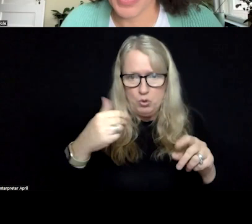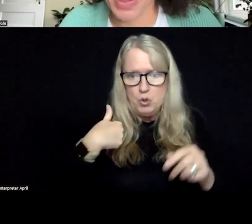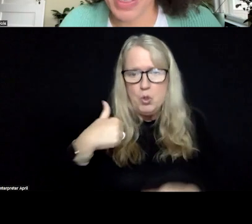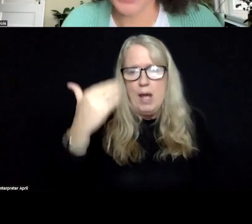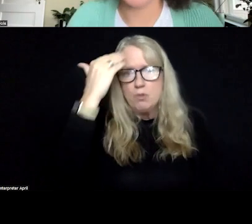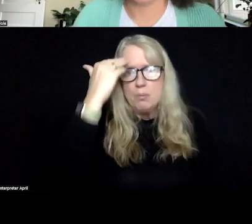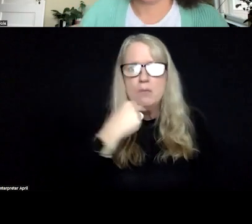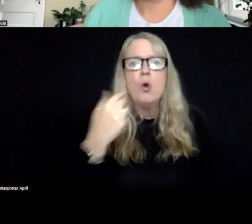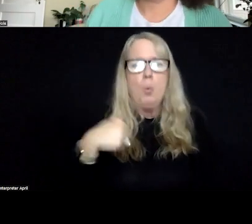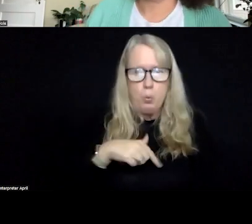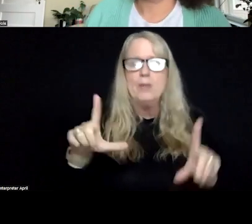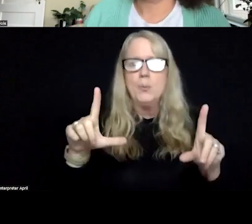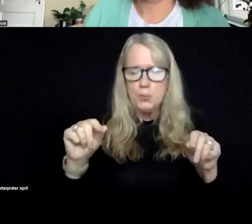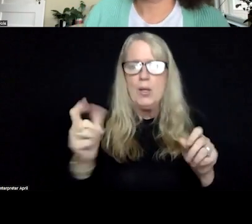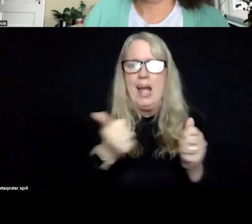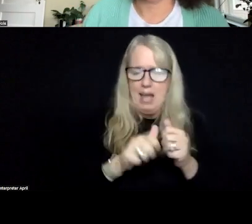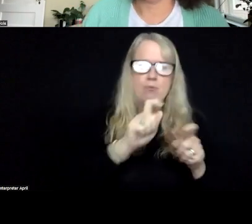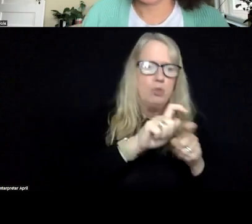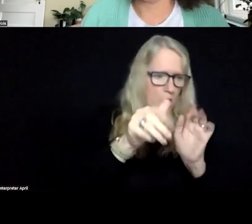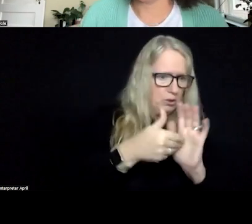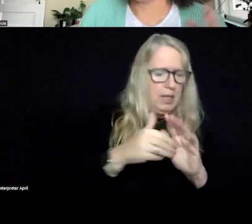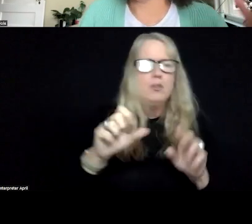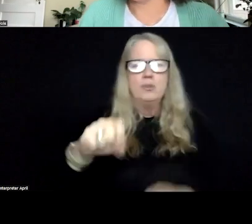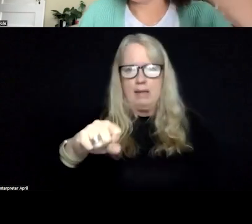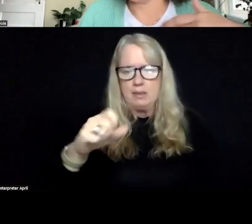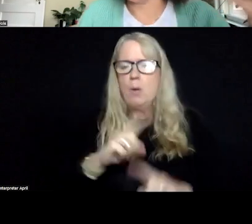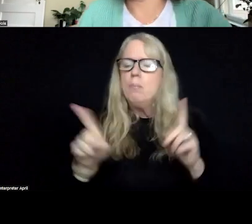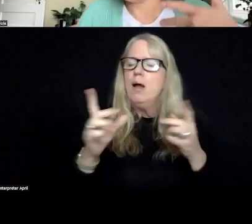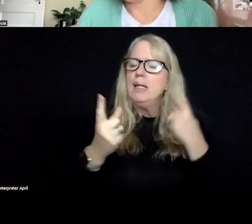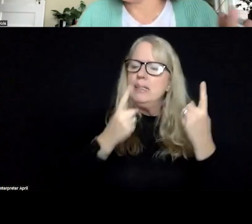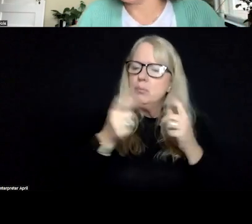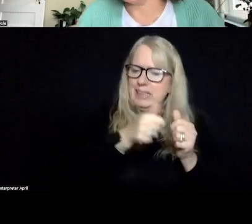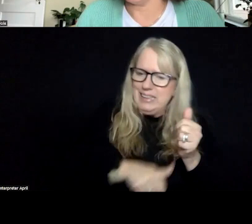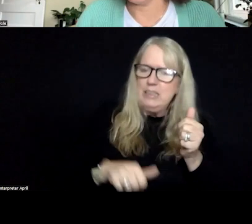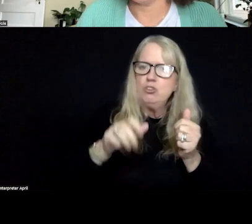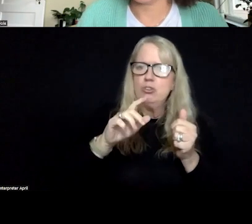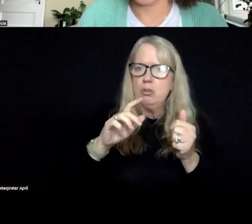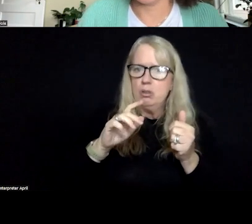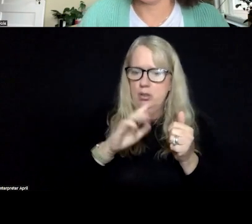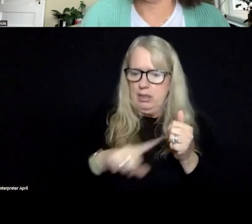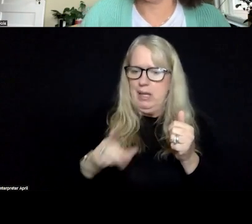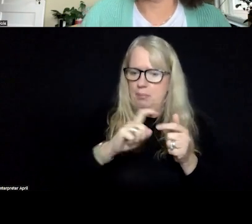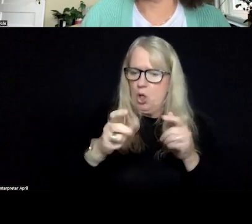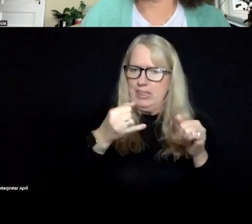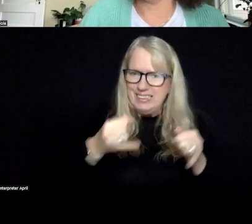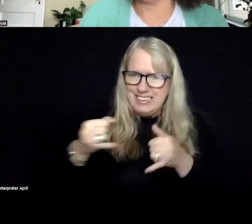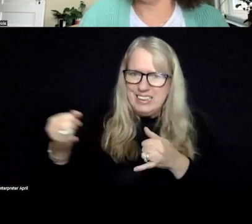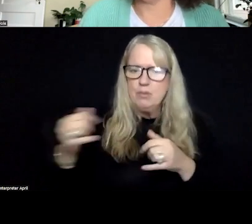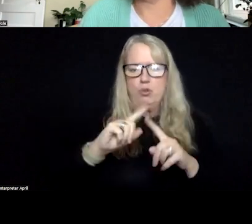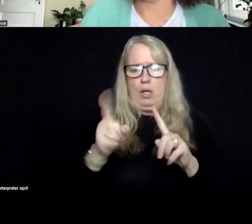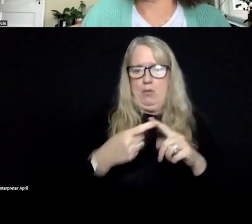WE DO. EACH CALL CENTER IS DIFFERENT. WE HAVE A WAIT TIME OF